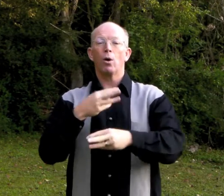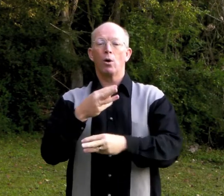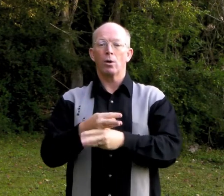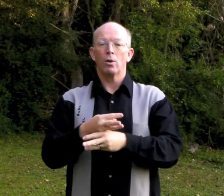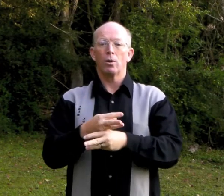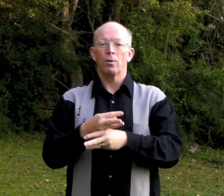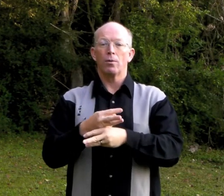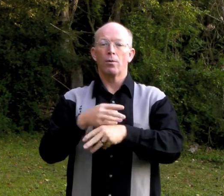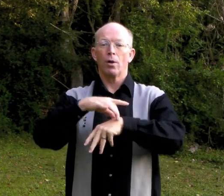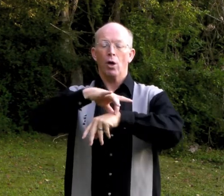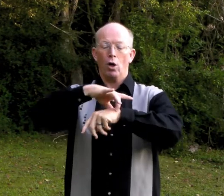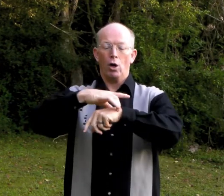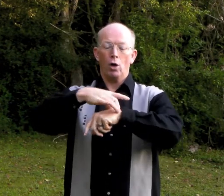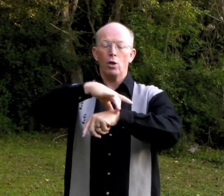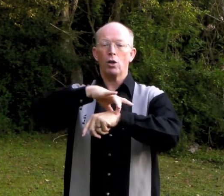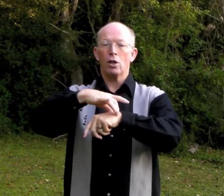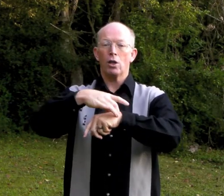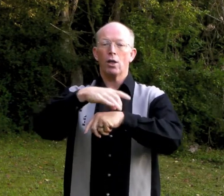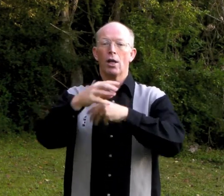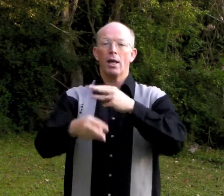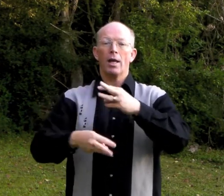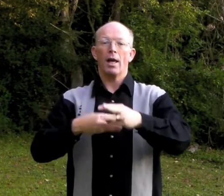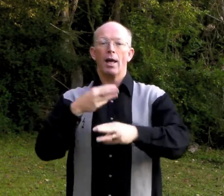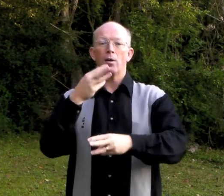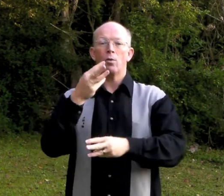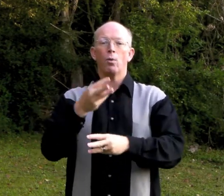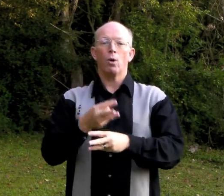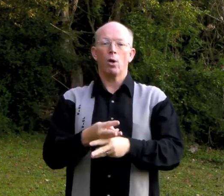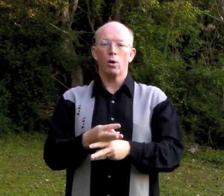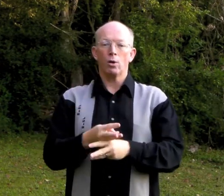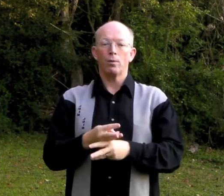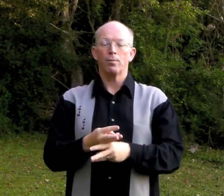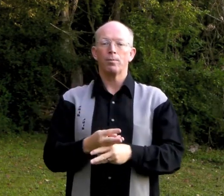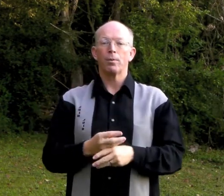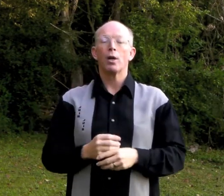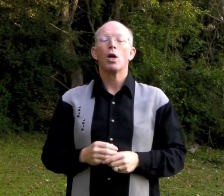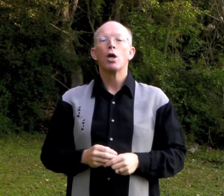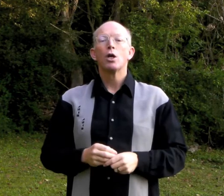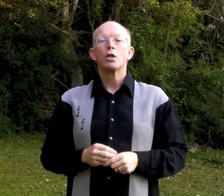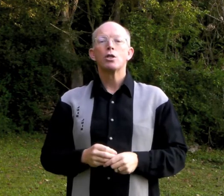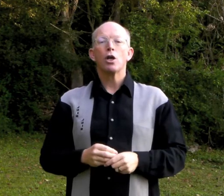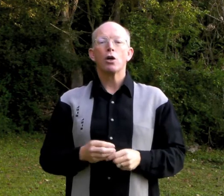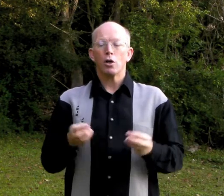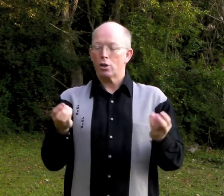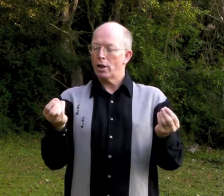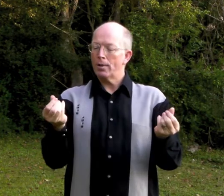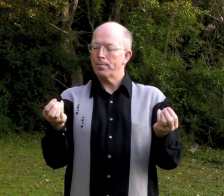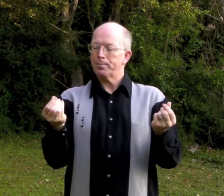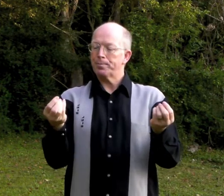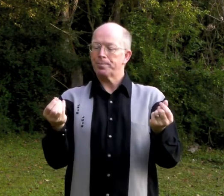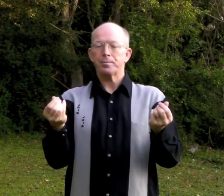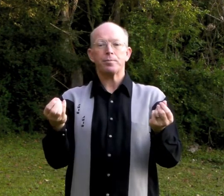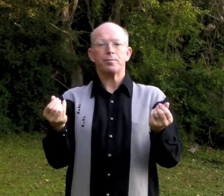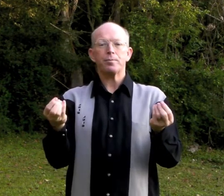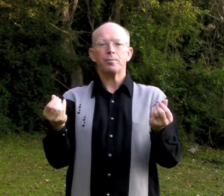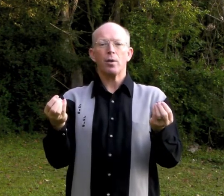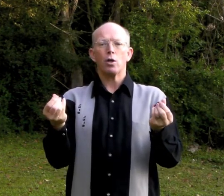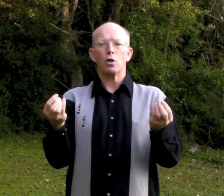WORLD EARTH and WORLD DIRT